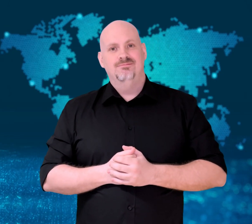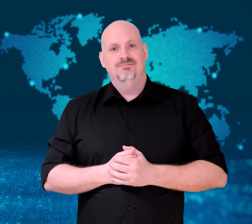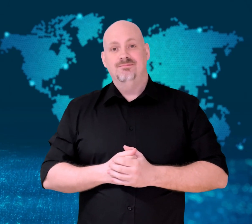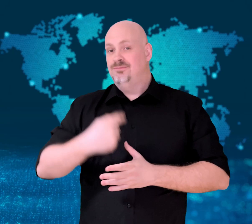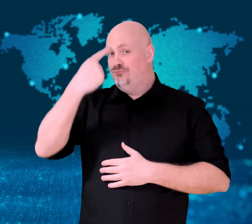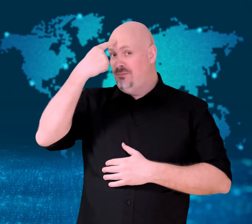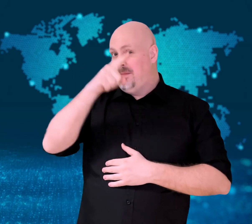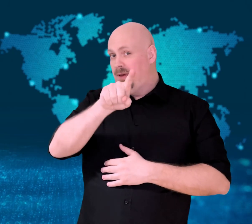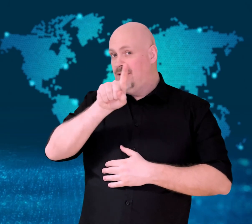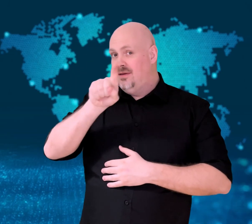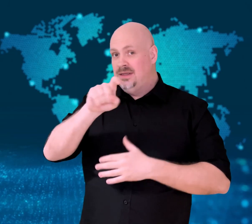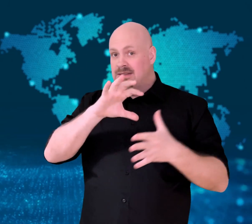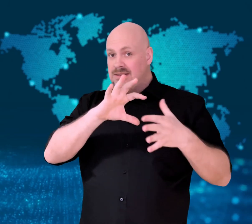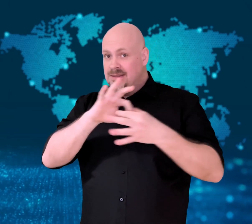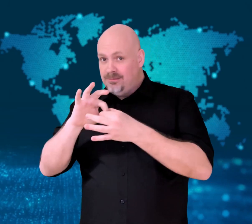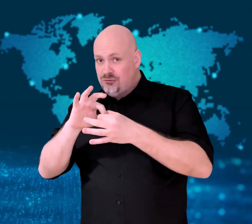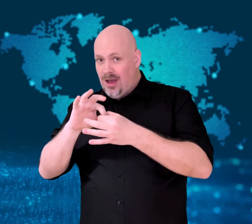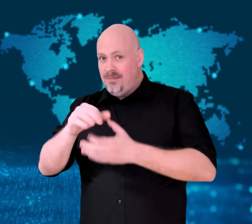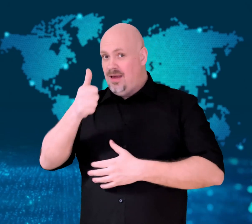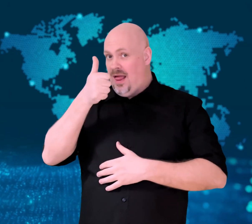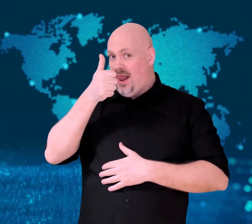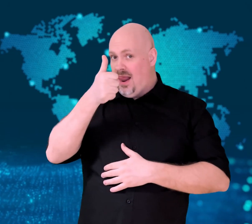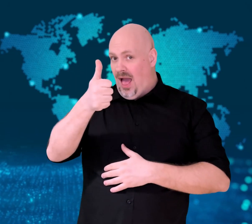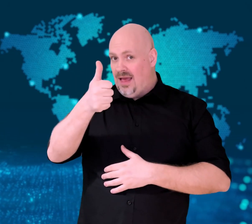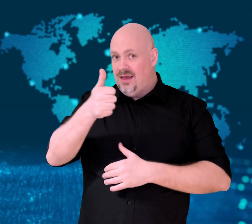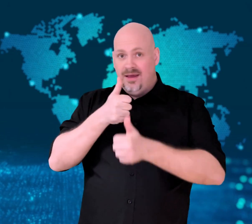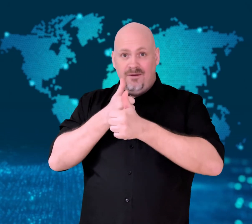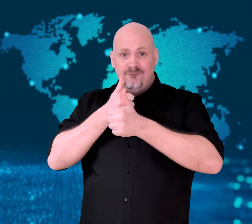Don’t forget to subscribe, like,